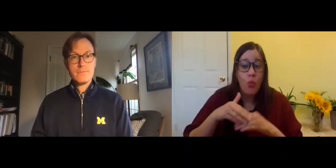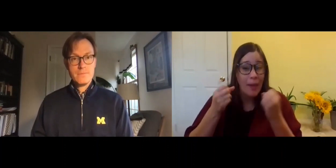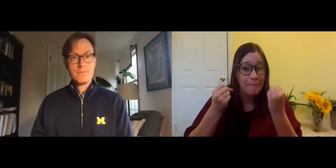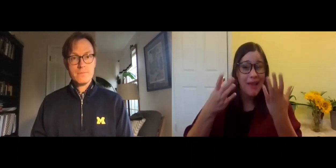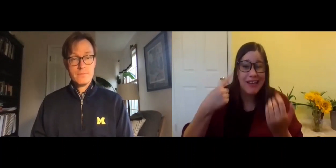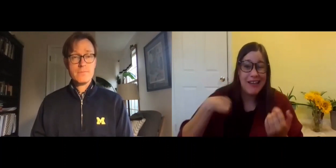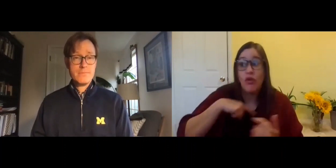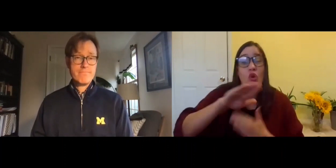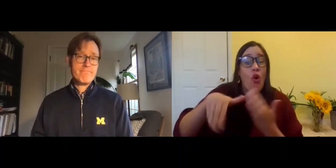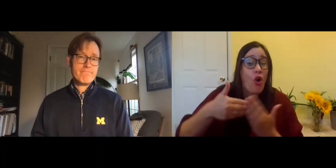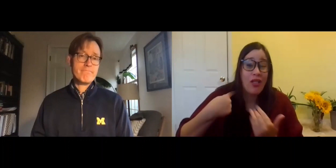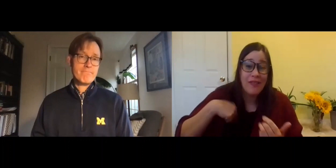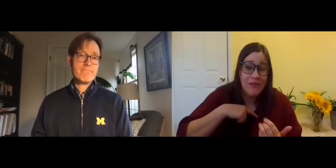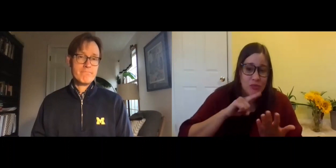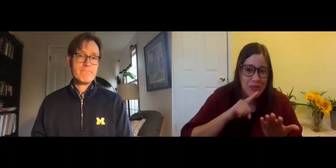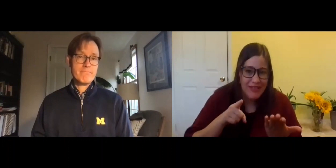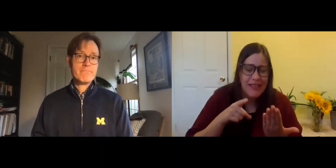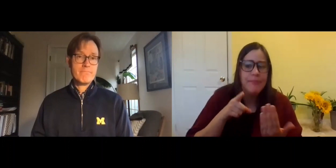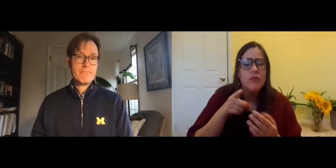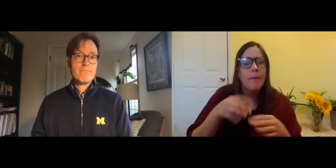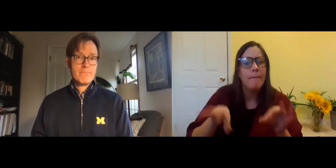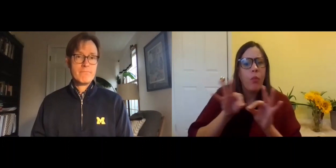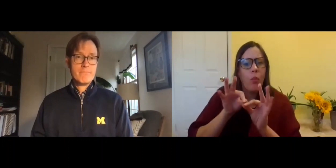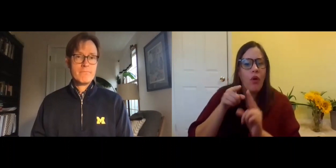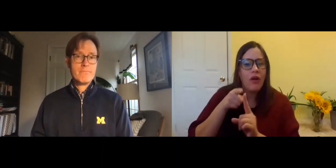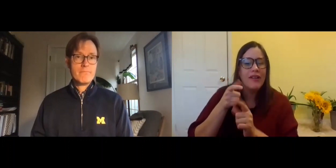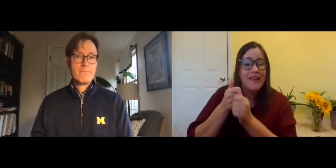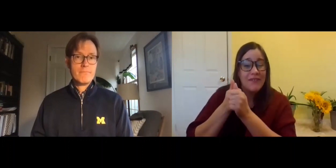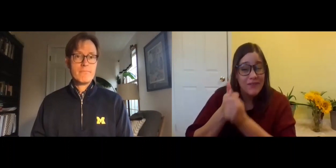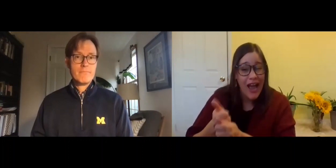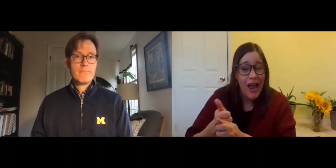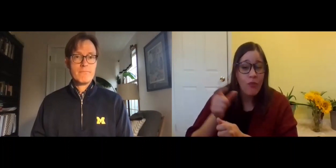It's been tough and taken a toll on all of us.